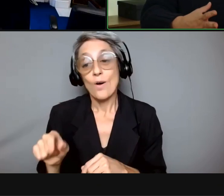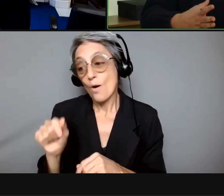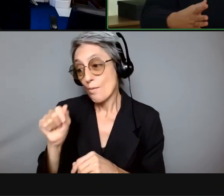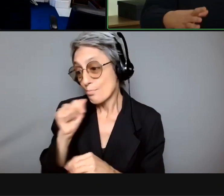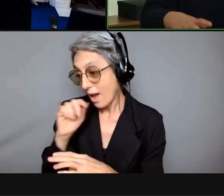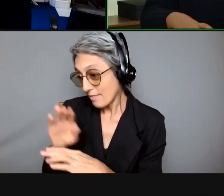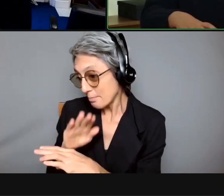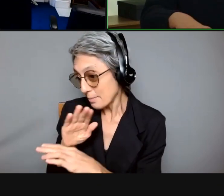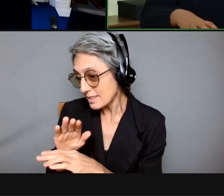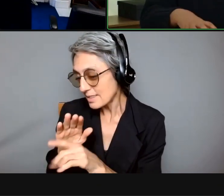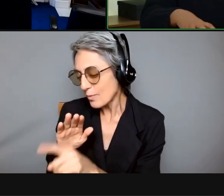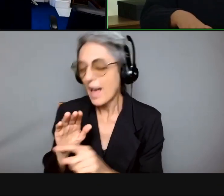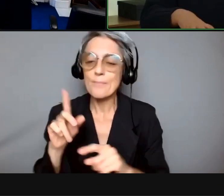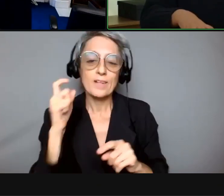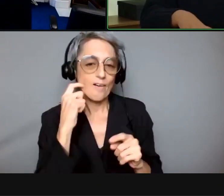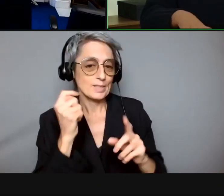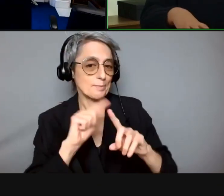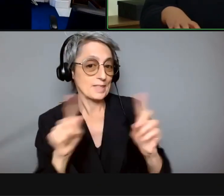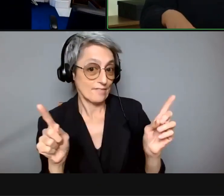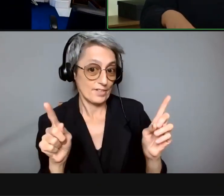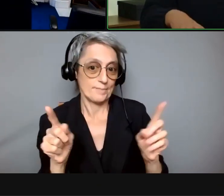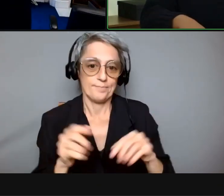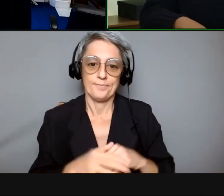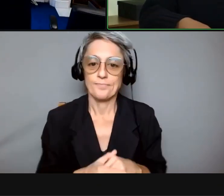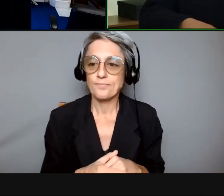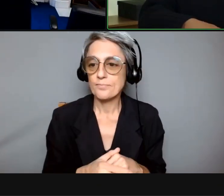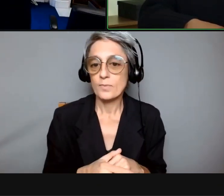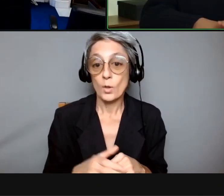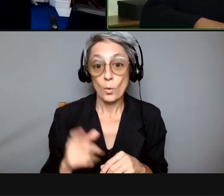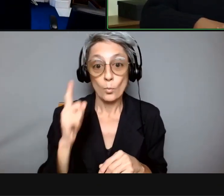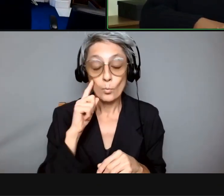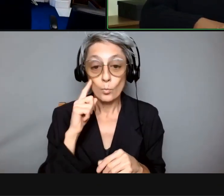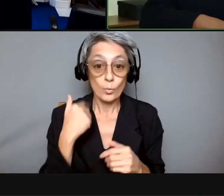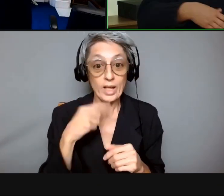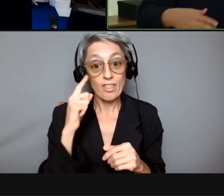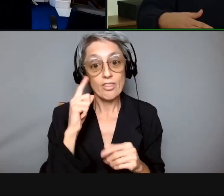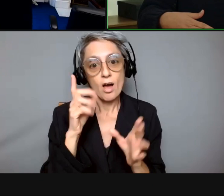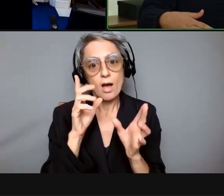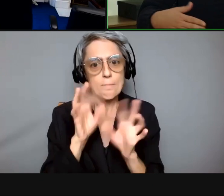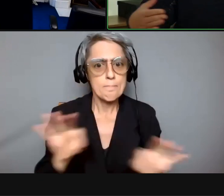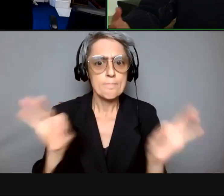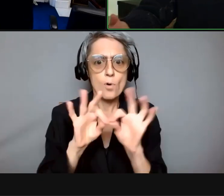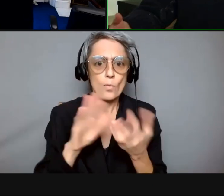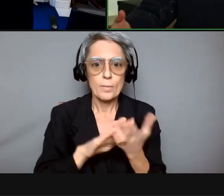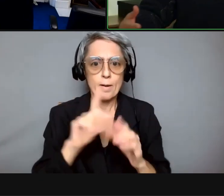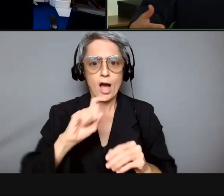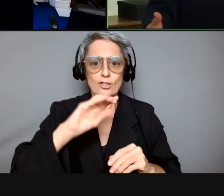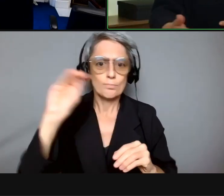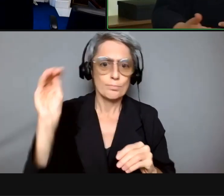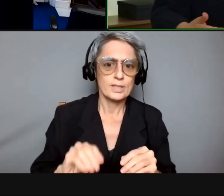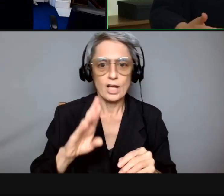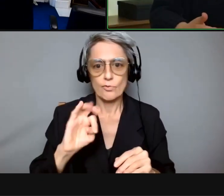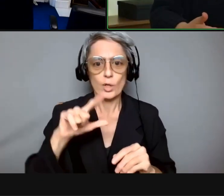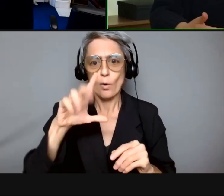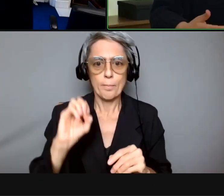We thought it was super important that we be close to 100 percent renewable ourselves before we turned around to our supply chain